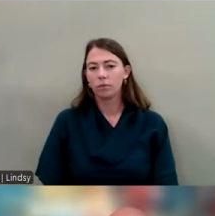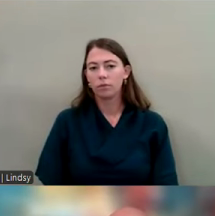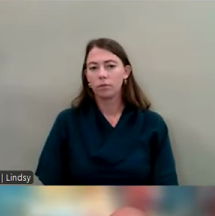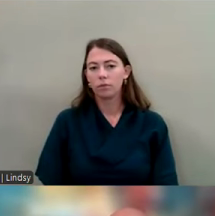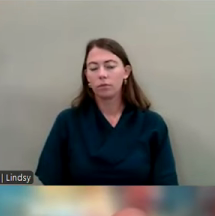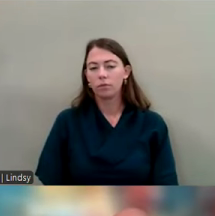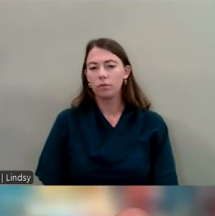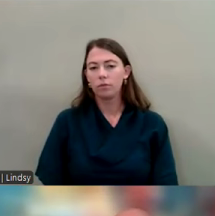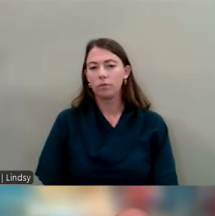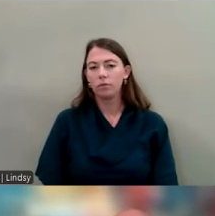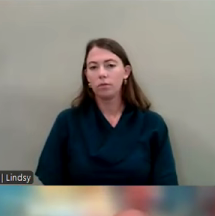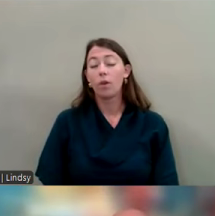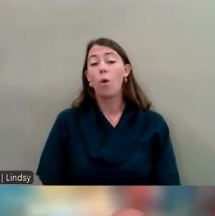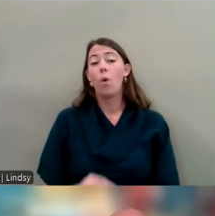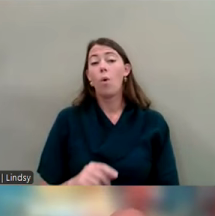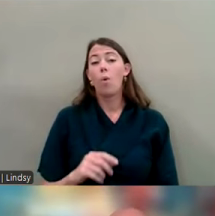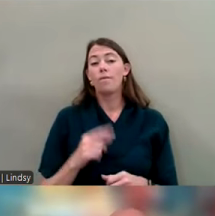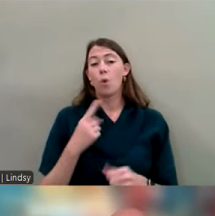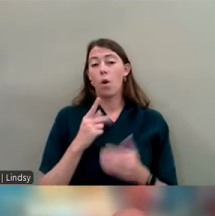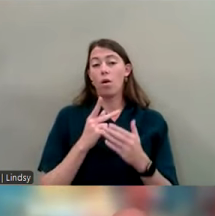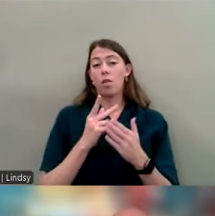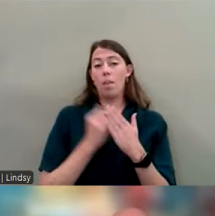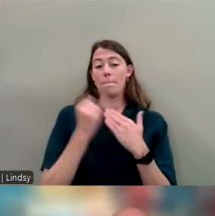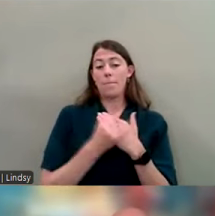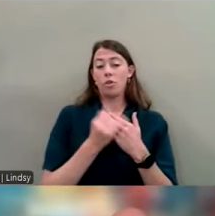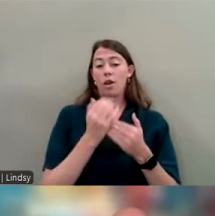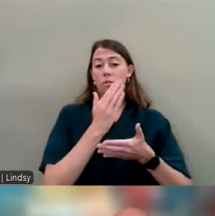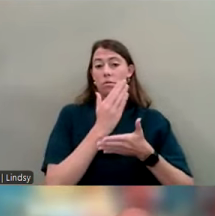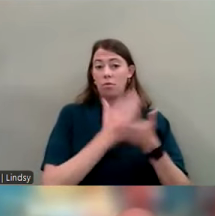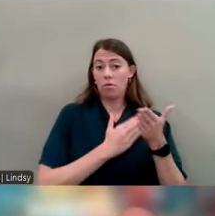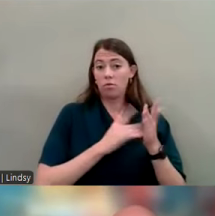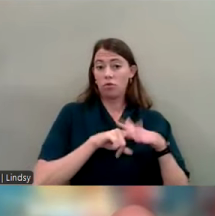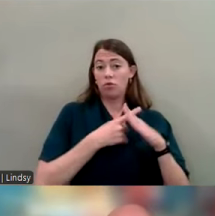is really start to look towards phase 2, where you are starting to look at the ways that you